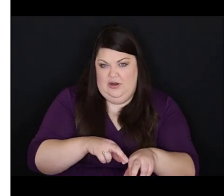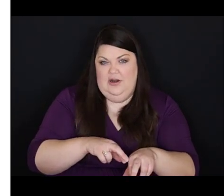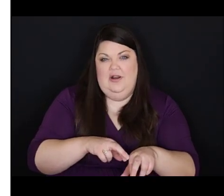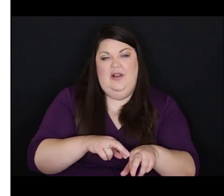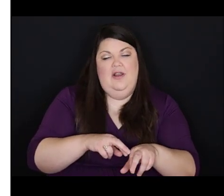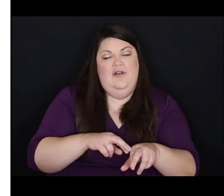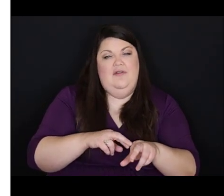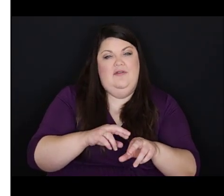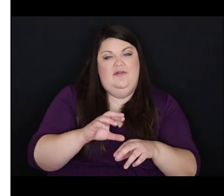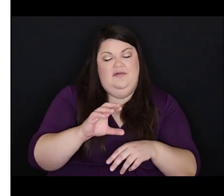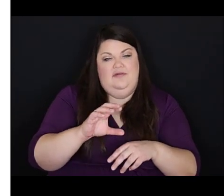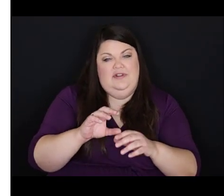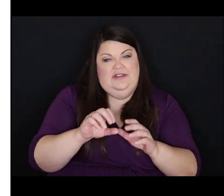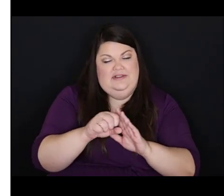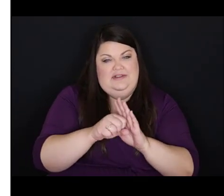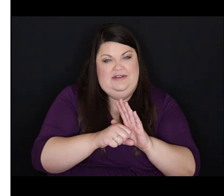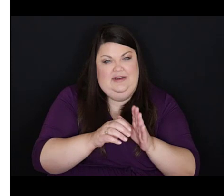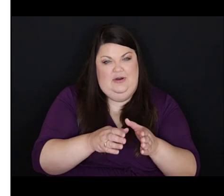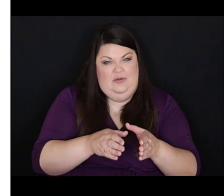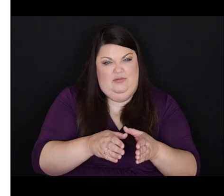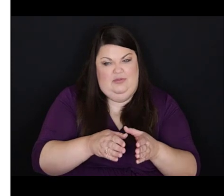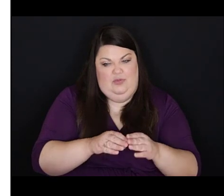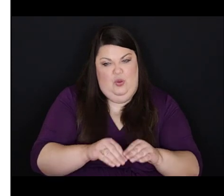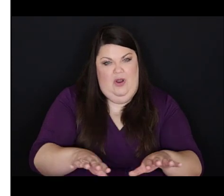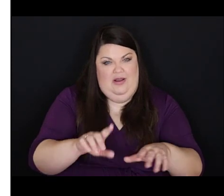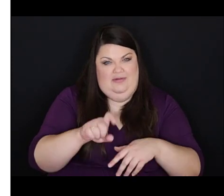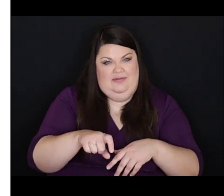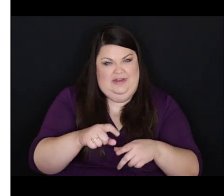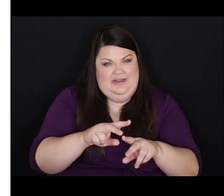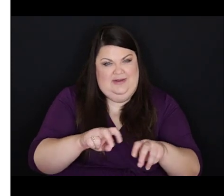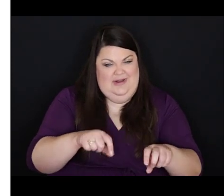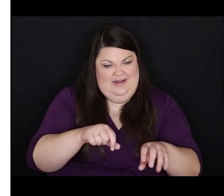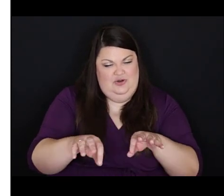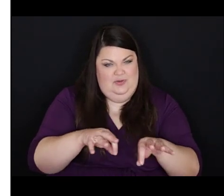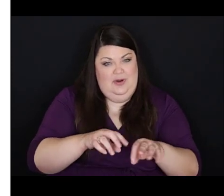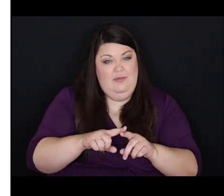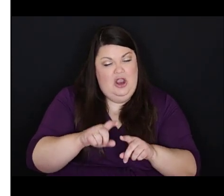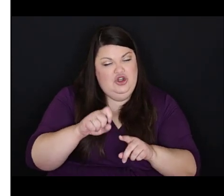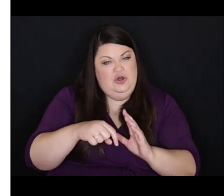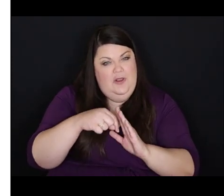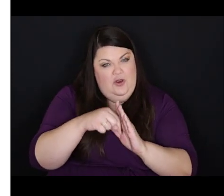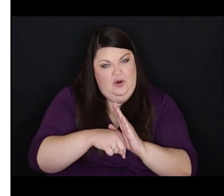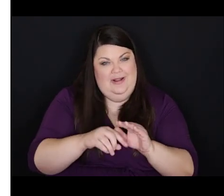Needs Assessment in this Description but should thoroughly and clearly summarize the